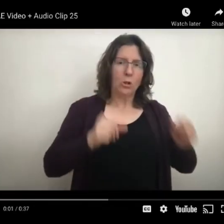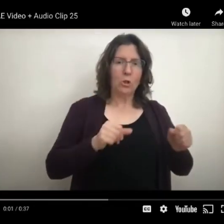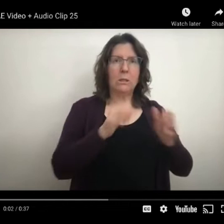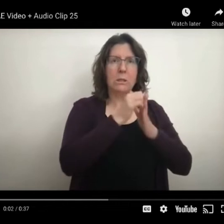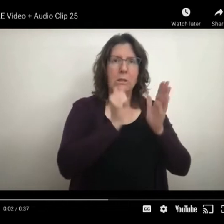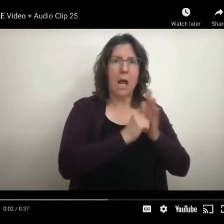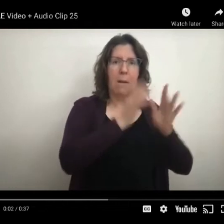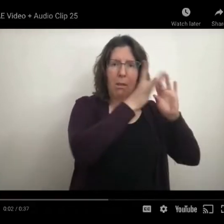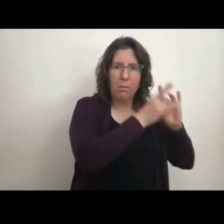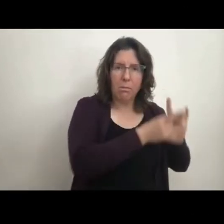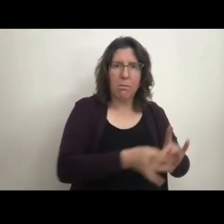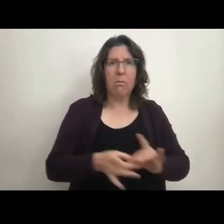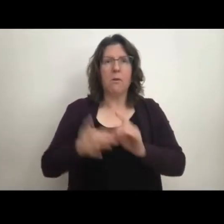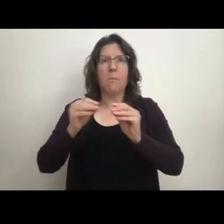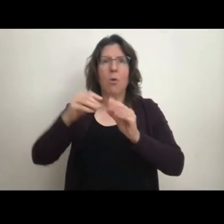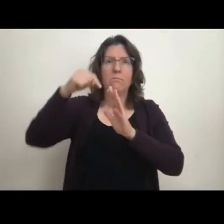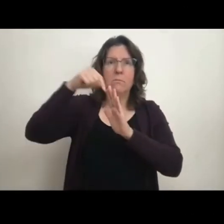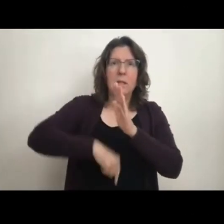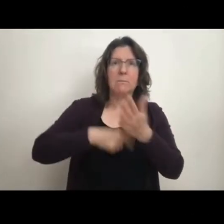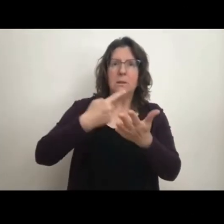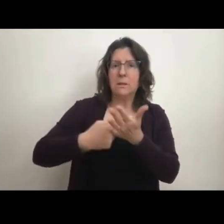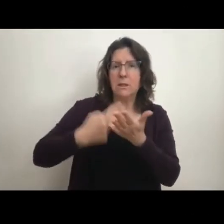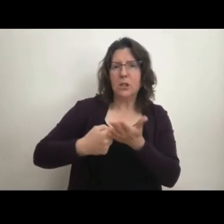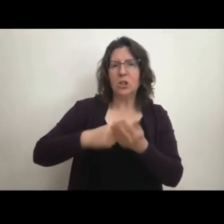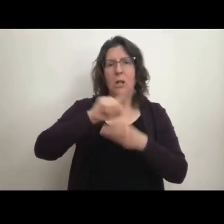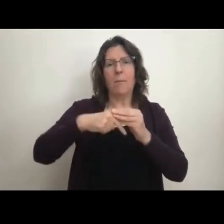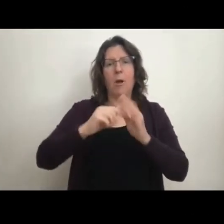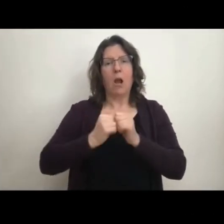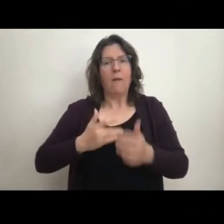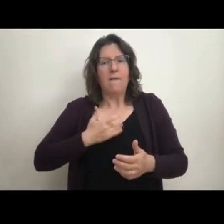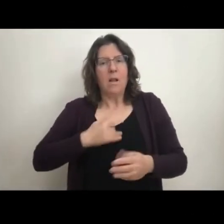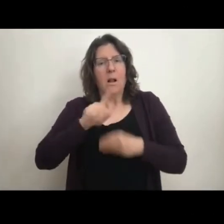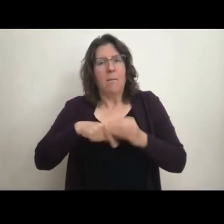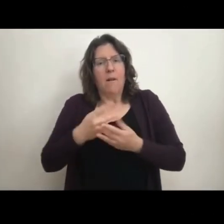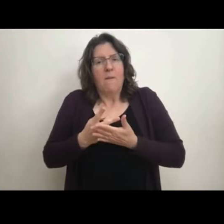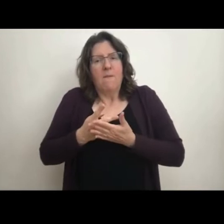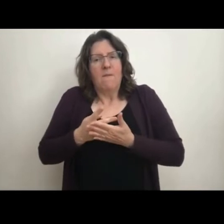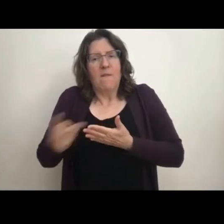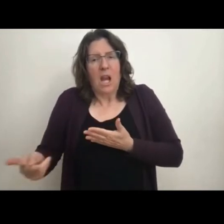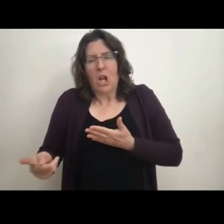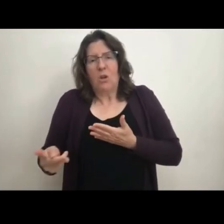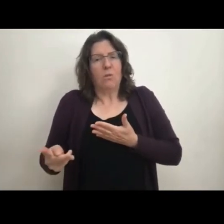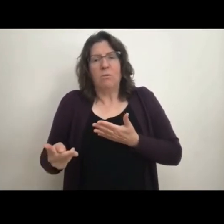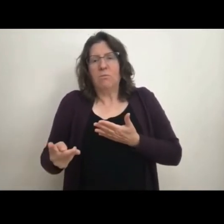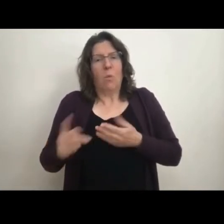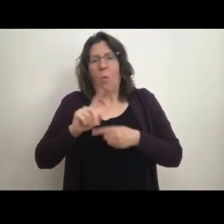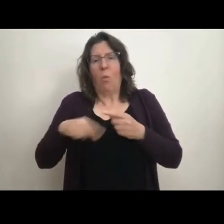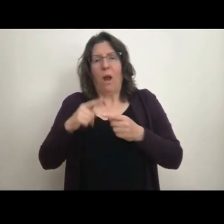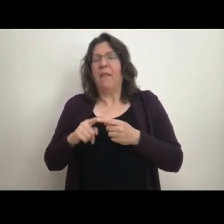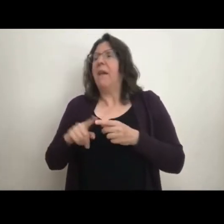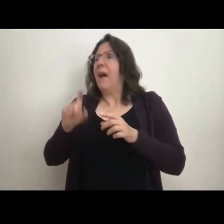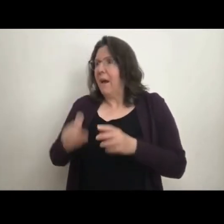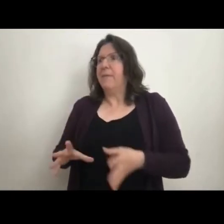The poster assignment led to a deep discussion about feelings of failure.